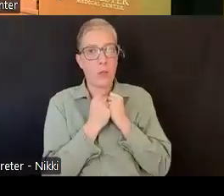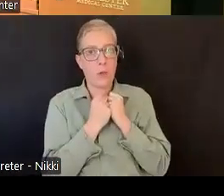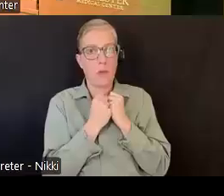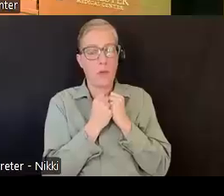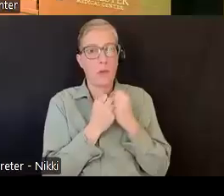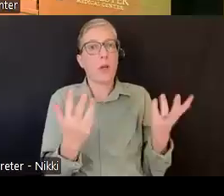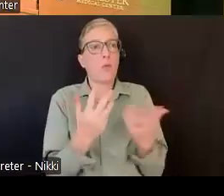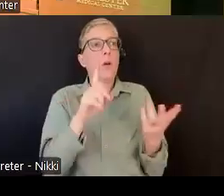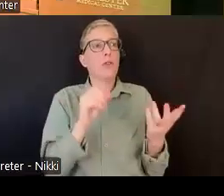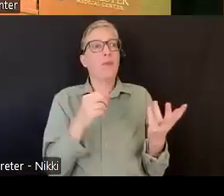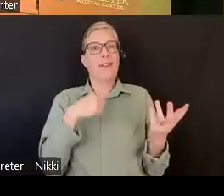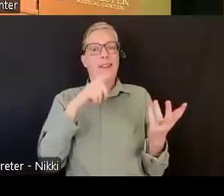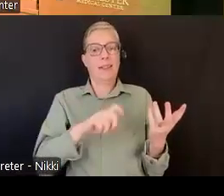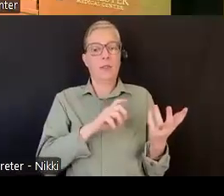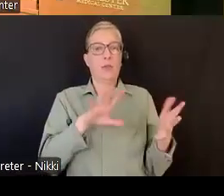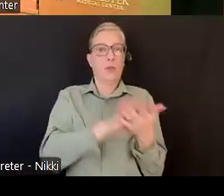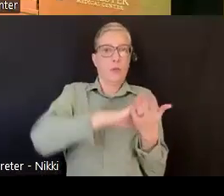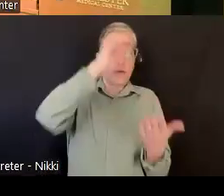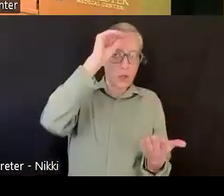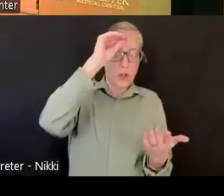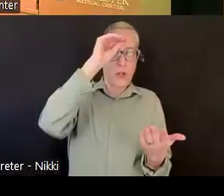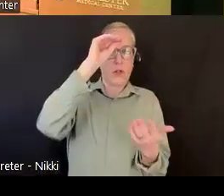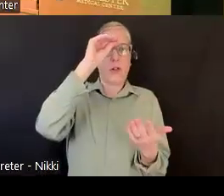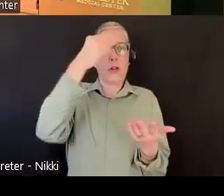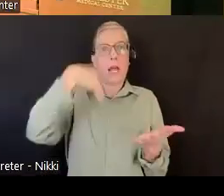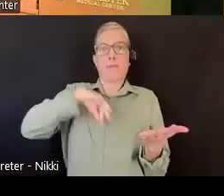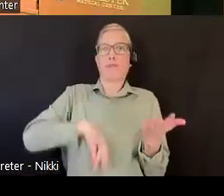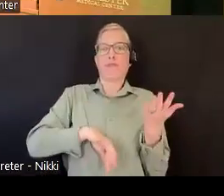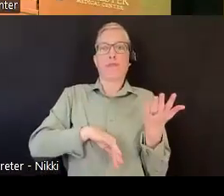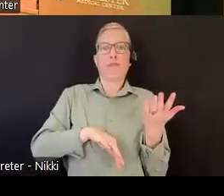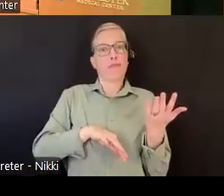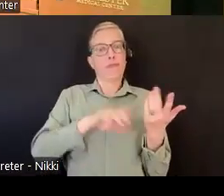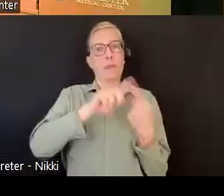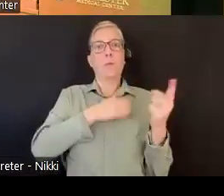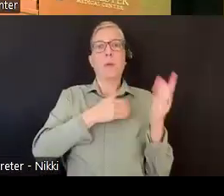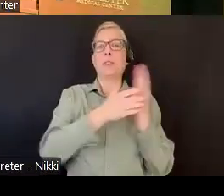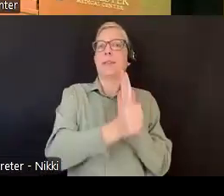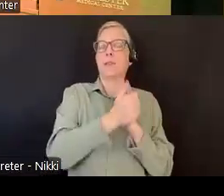to the health and well-being of patients and to help strengthen my community. And if you do that,